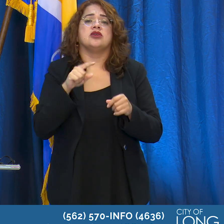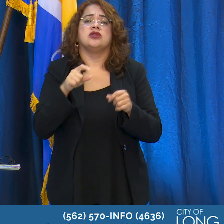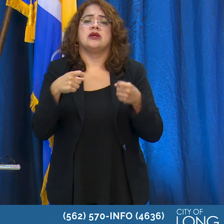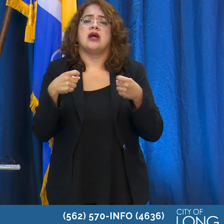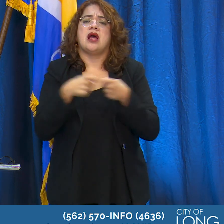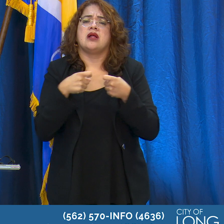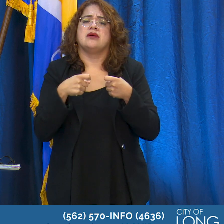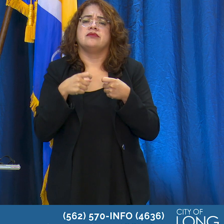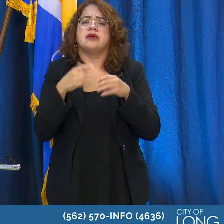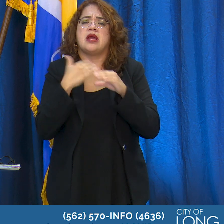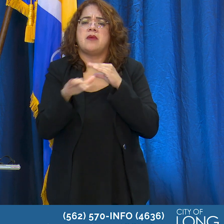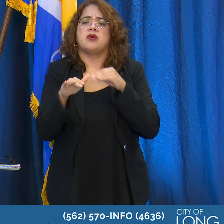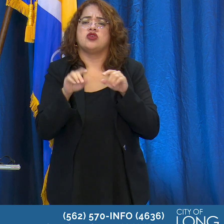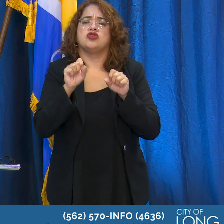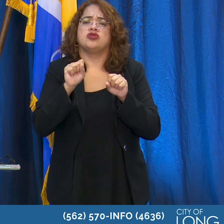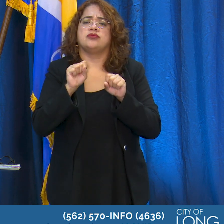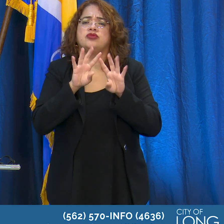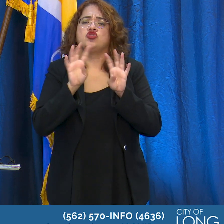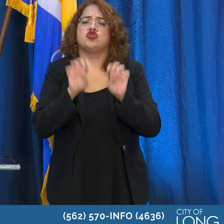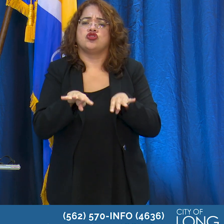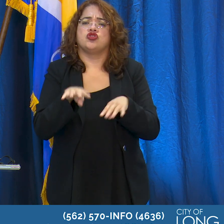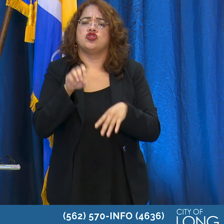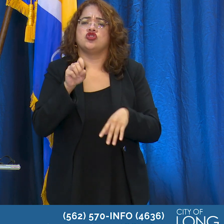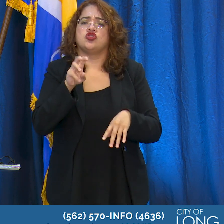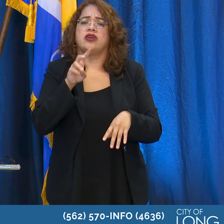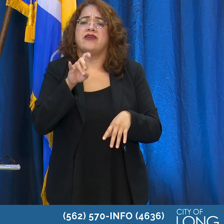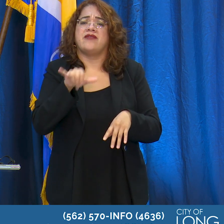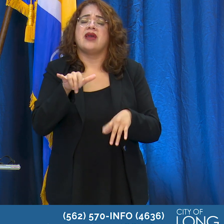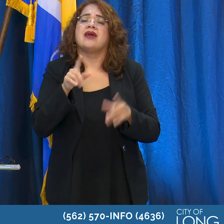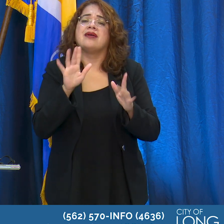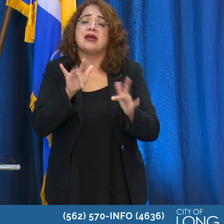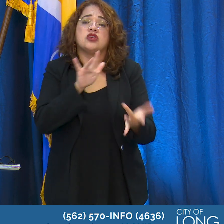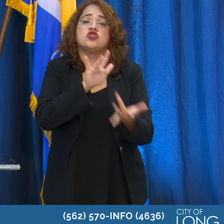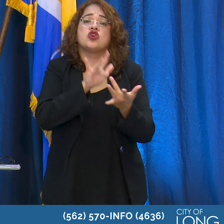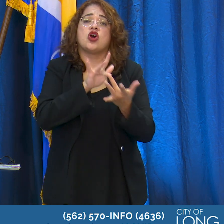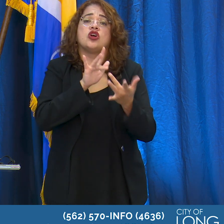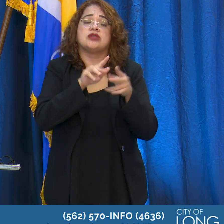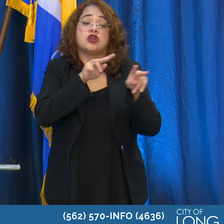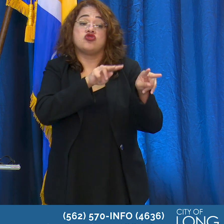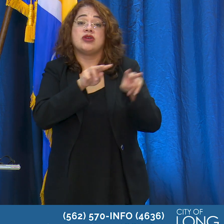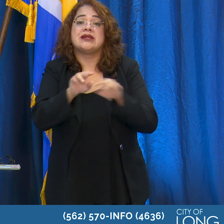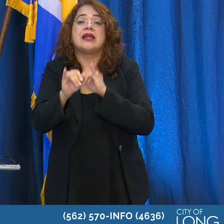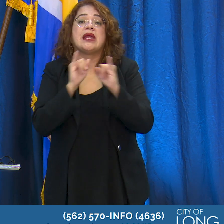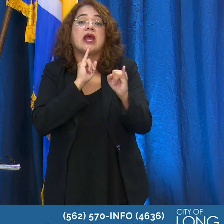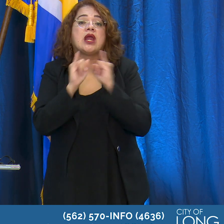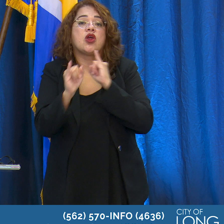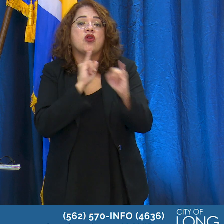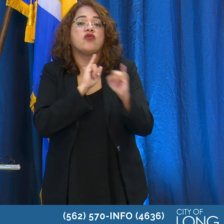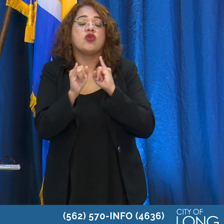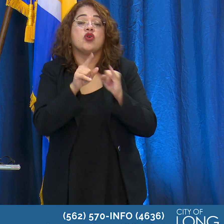before that it's basically the contact tracing interview. And so we ask that if you receive that survey to